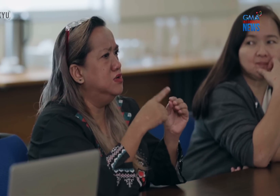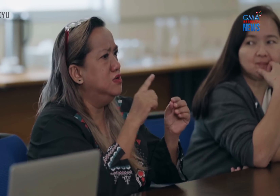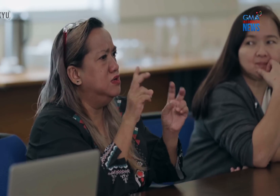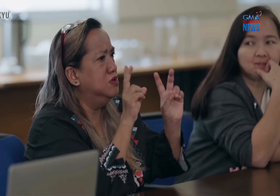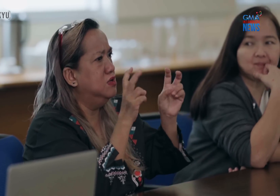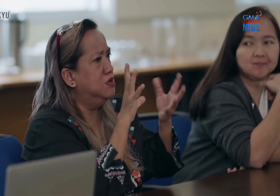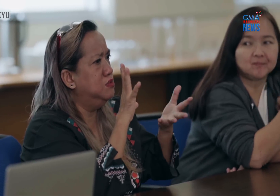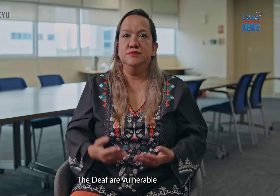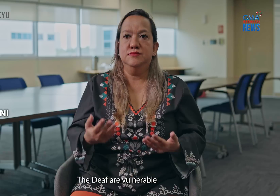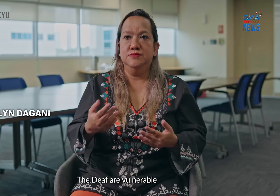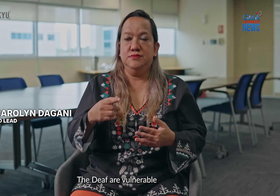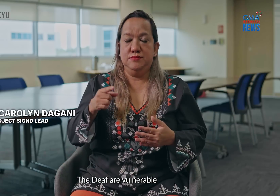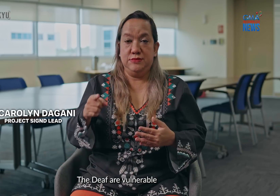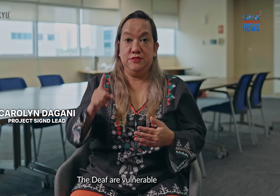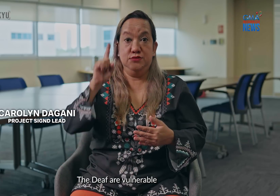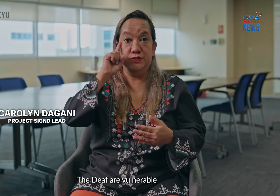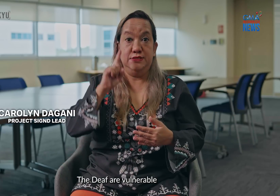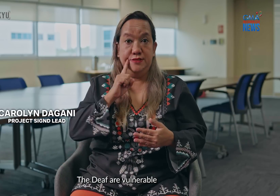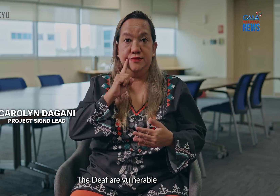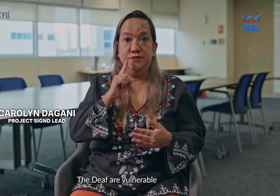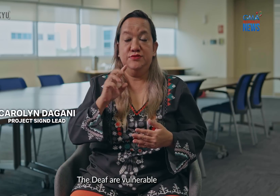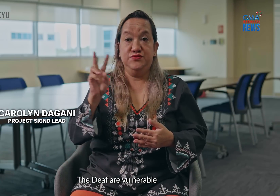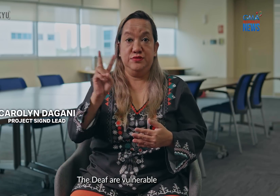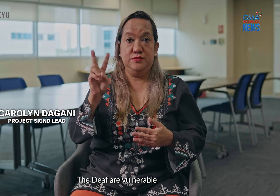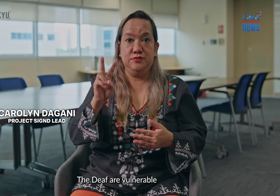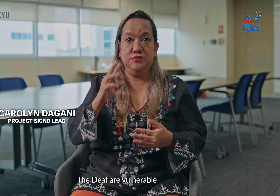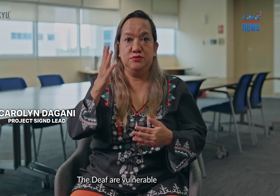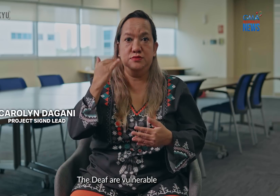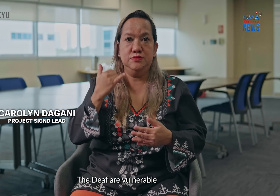Let us discuss and prepare for the first quarter.